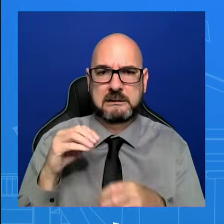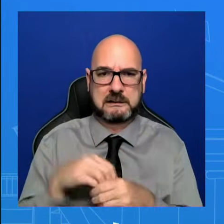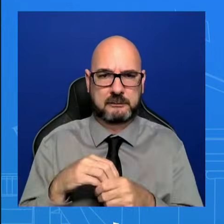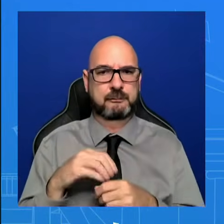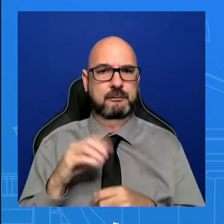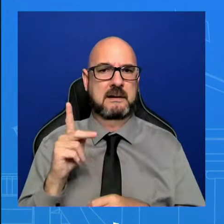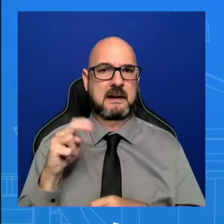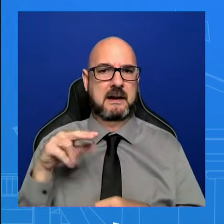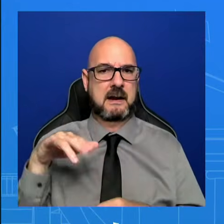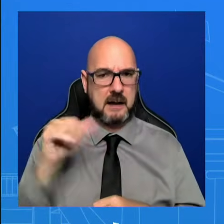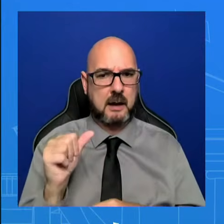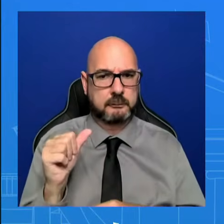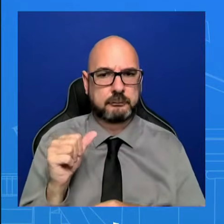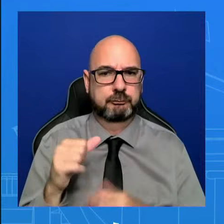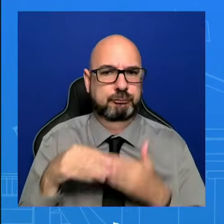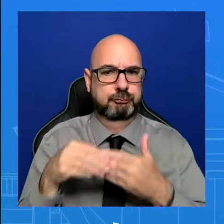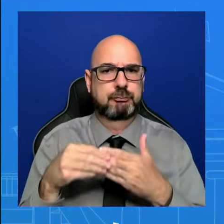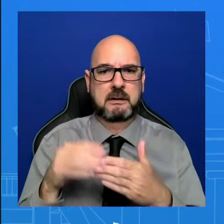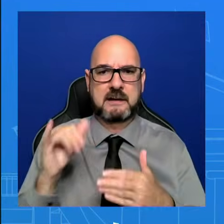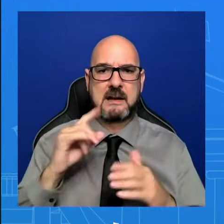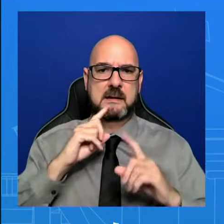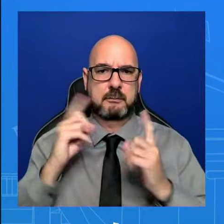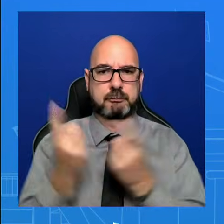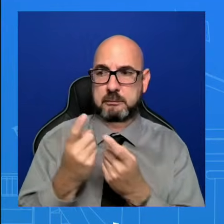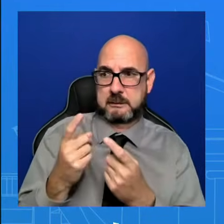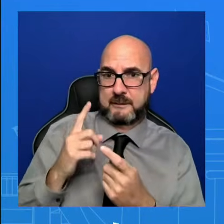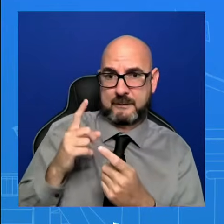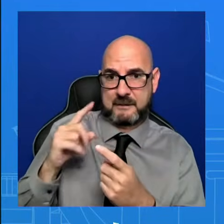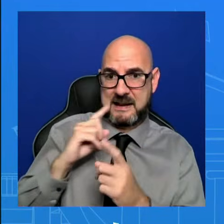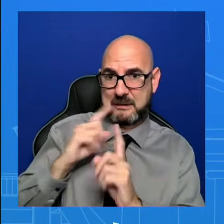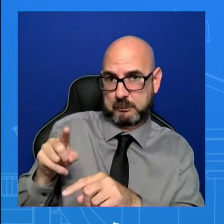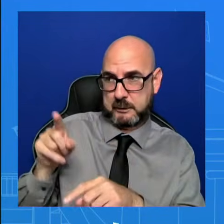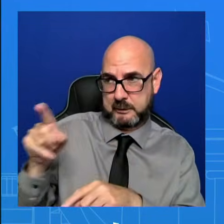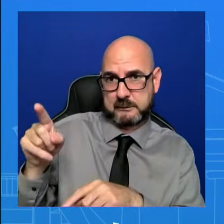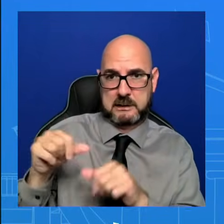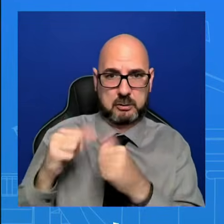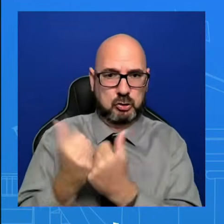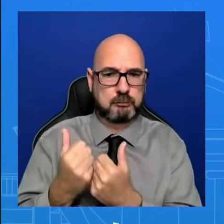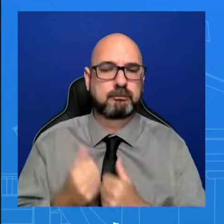to the current floods this year. So, we continue to offer our continued and --